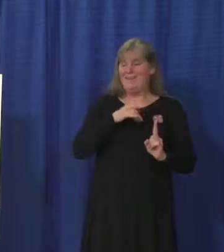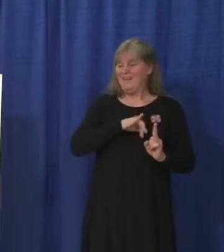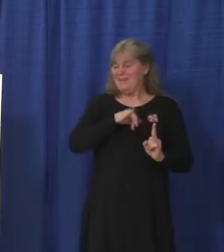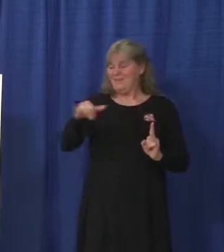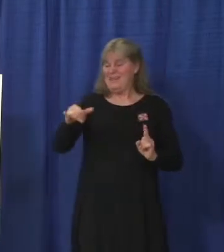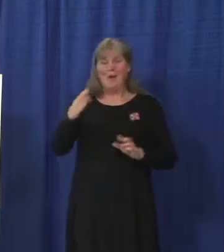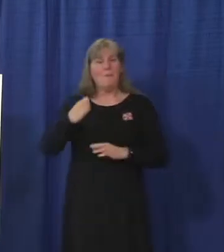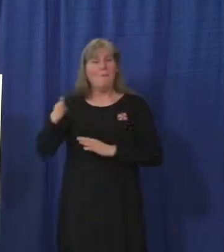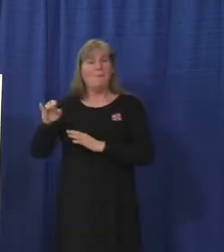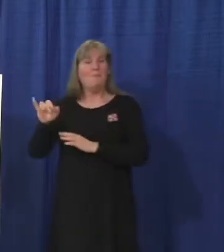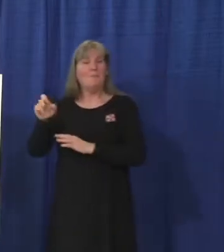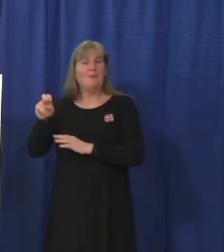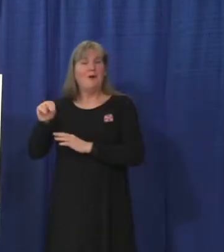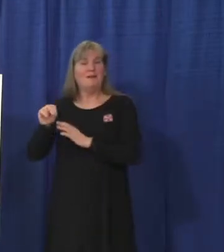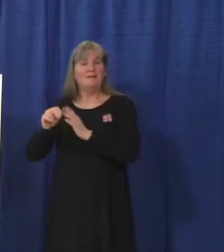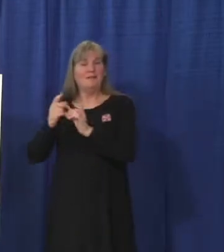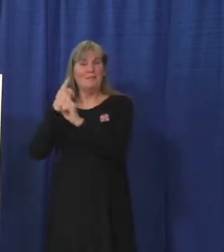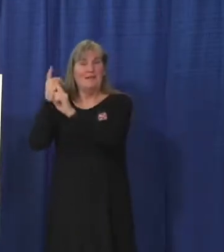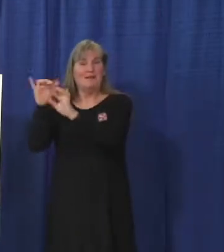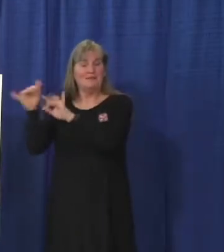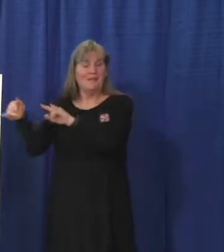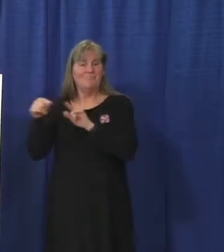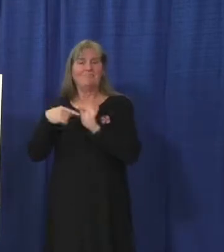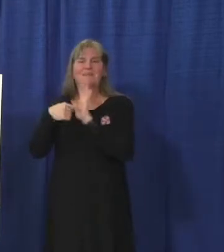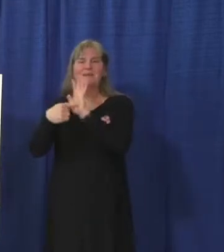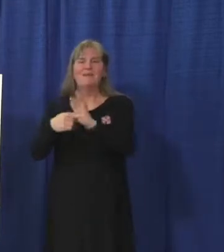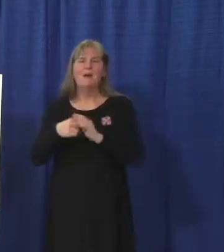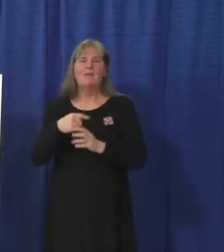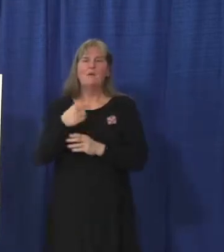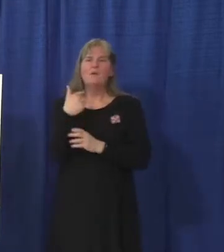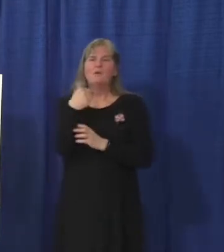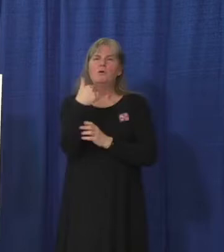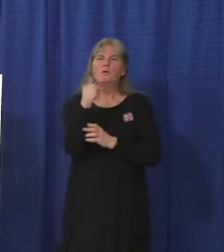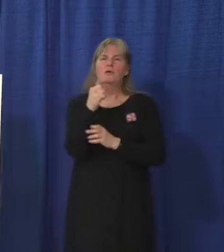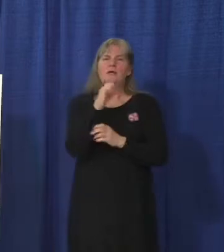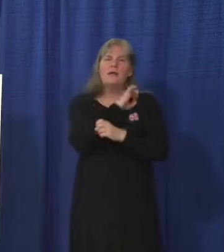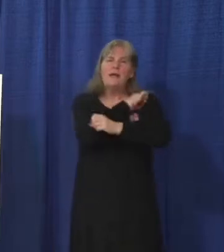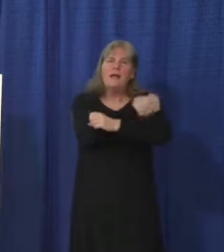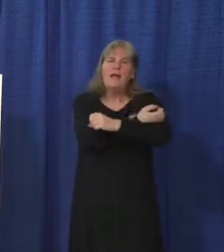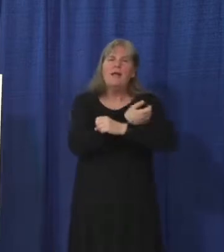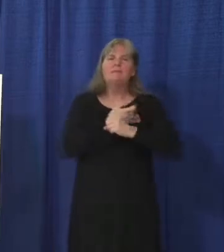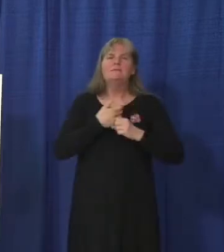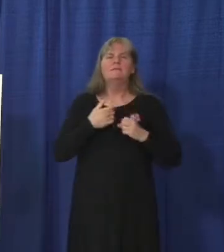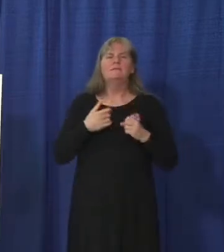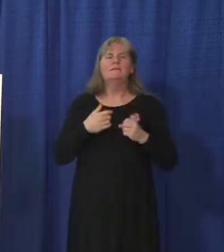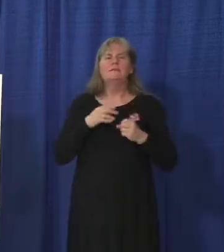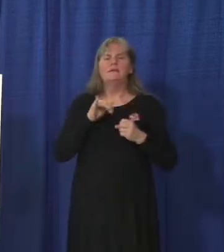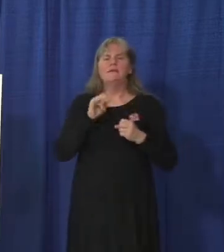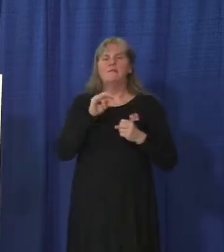energy, updating our infrastructure. There are some pieces that have